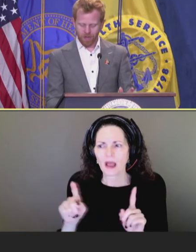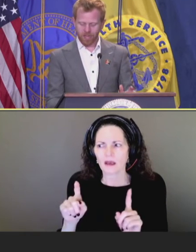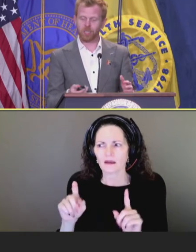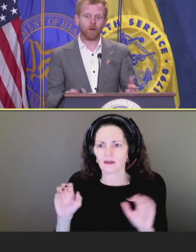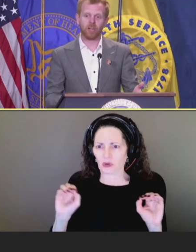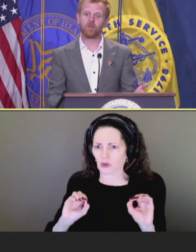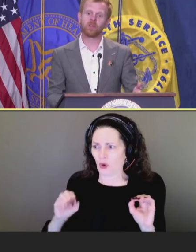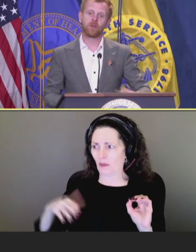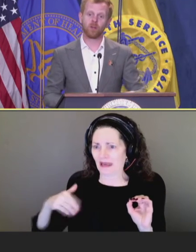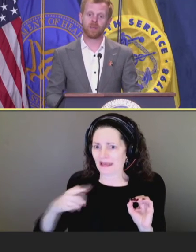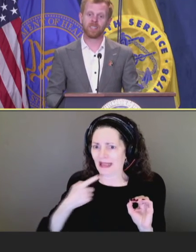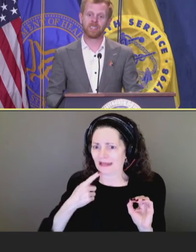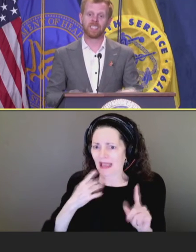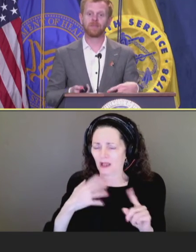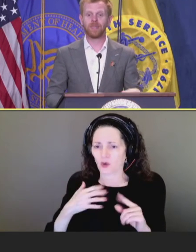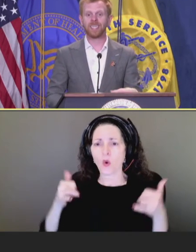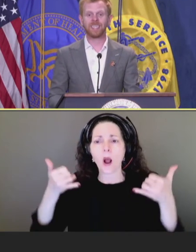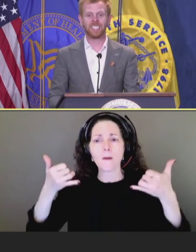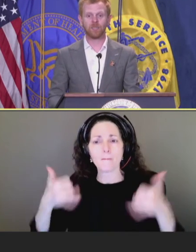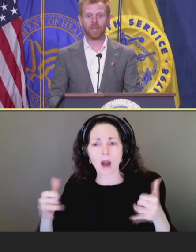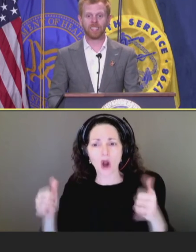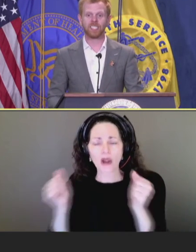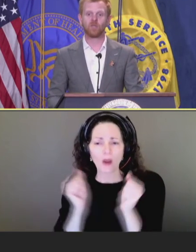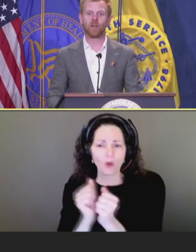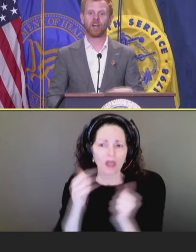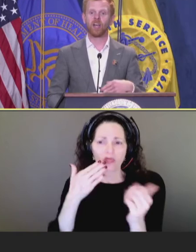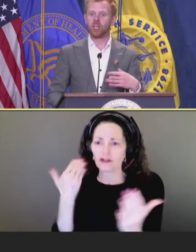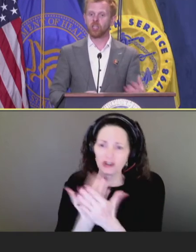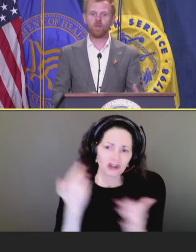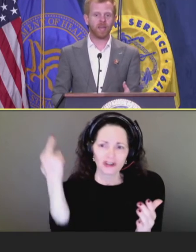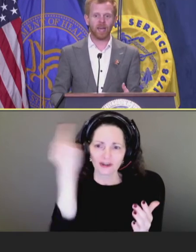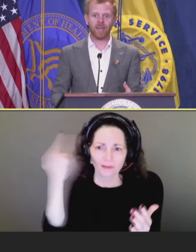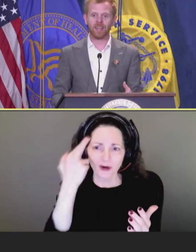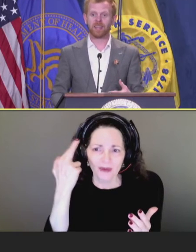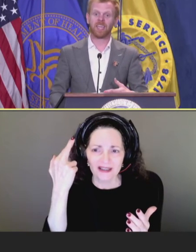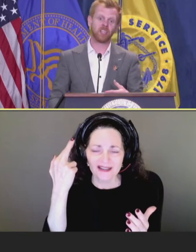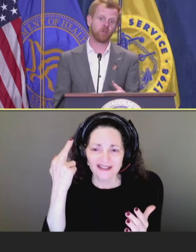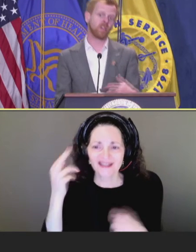but to party with a purpose. And to be in these spaces where you may not think that you could